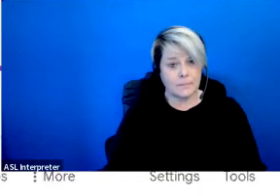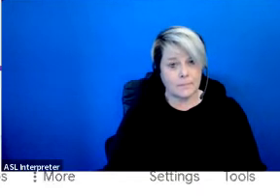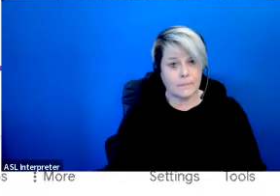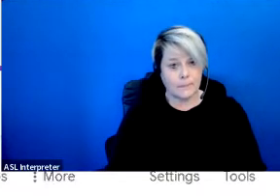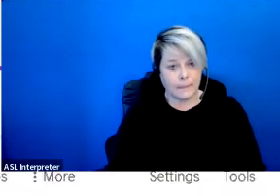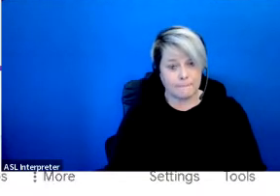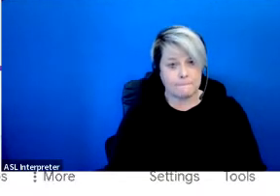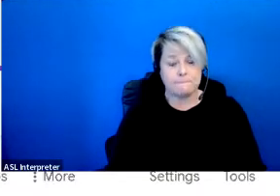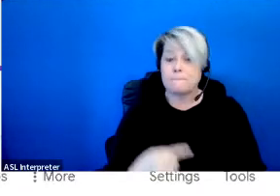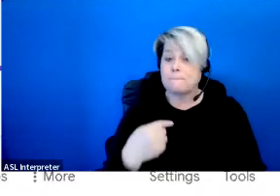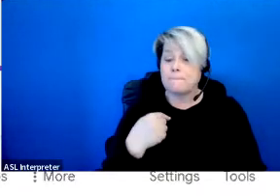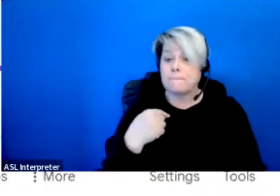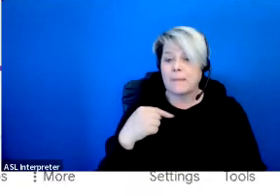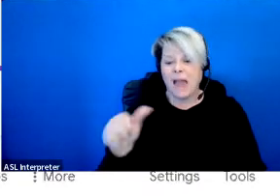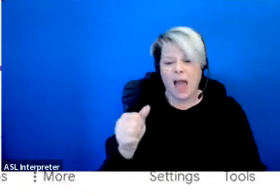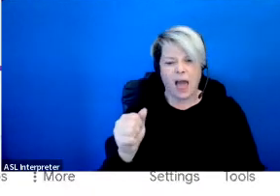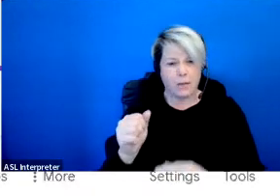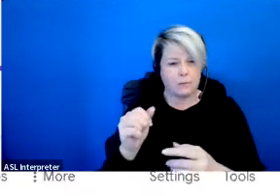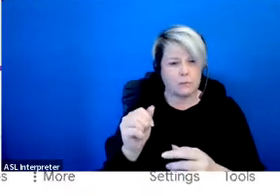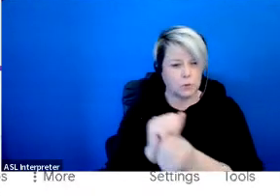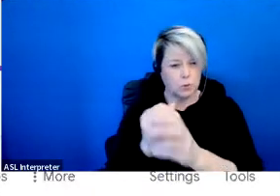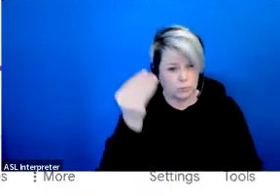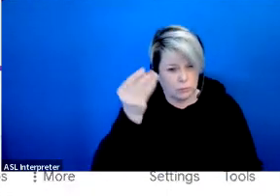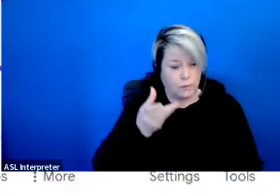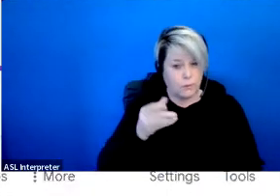think. My former colleague passed this trick along